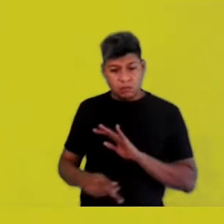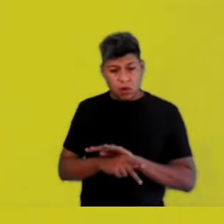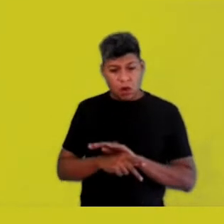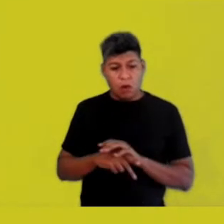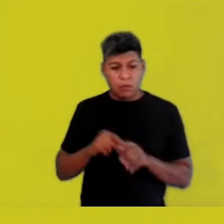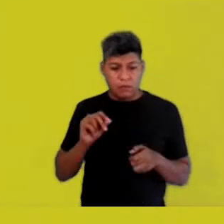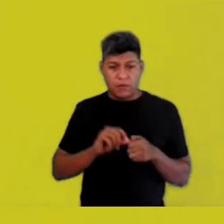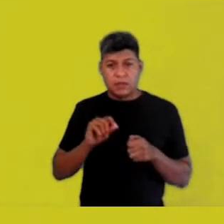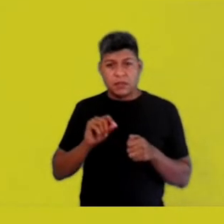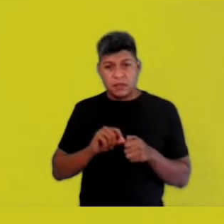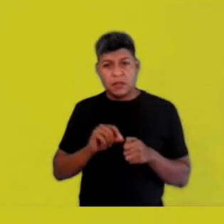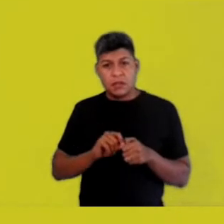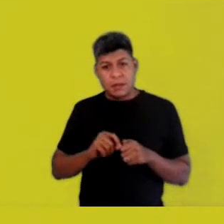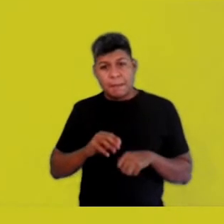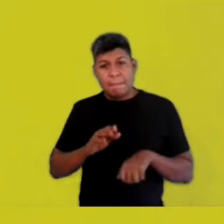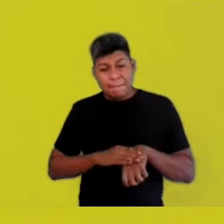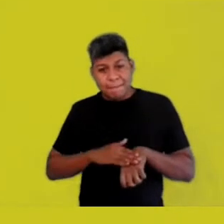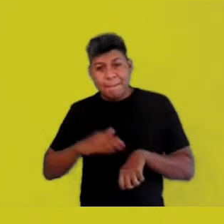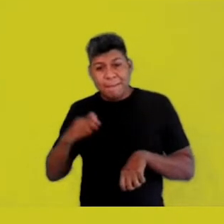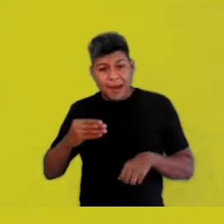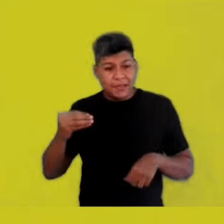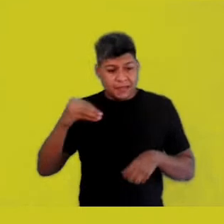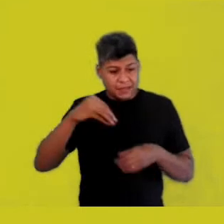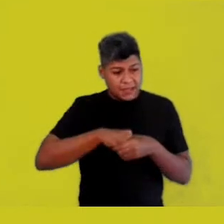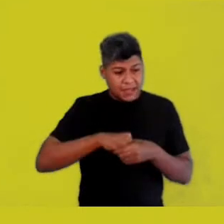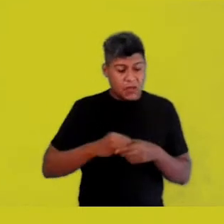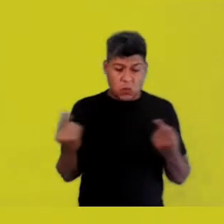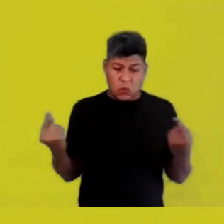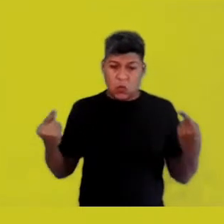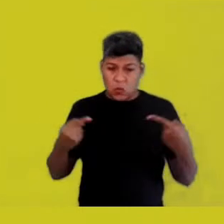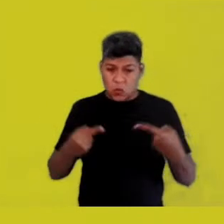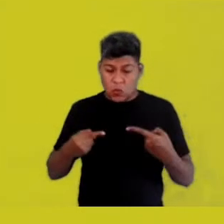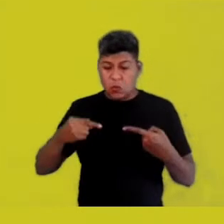the more we are within a pluriversal field of thought,